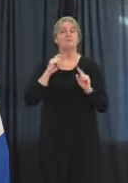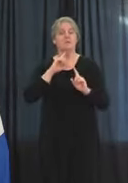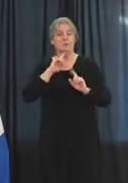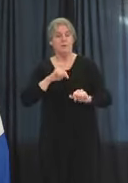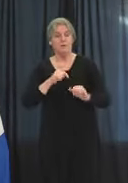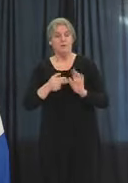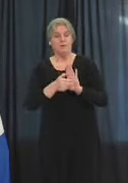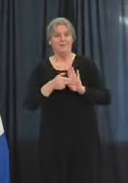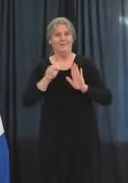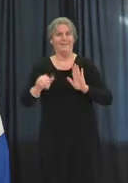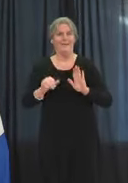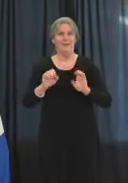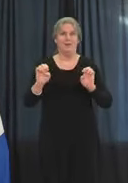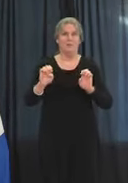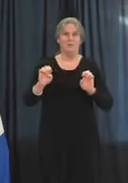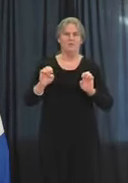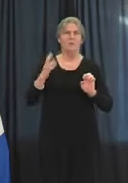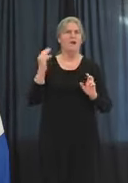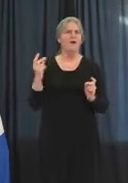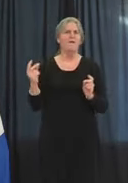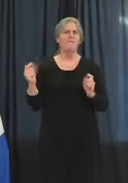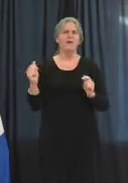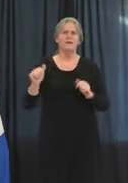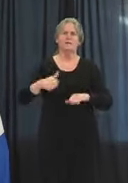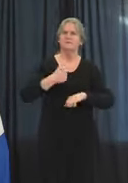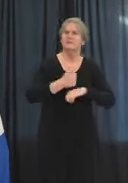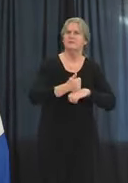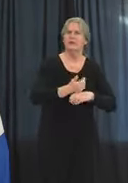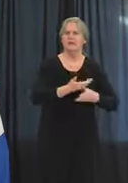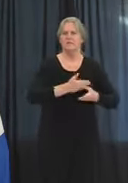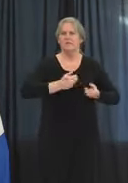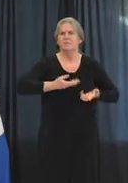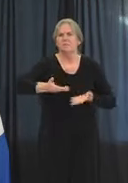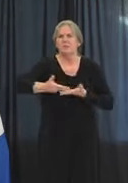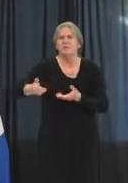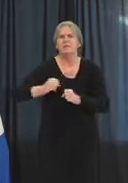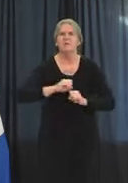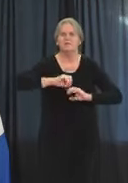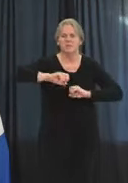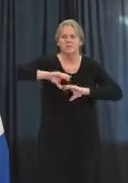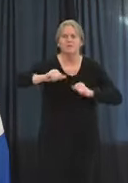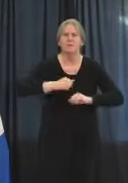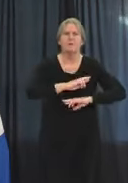possible for the government to more quickly serve Yukoners as this pandemic evolves.